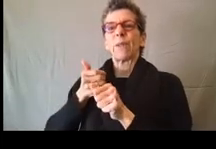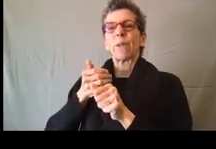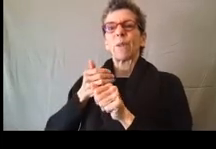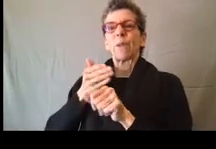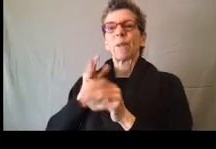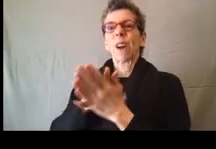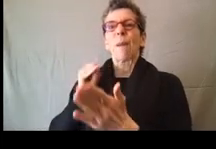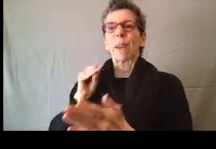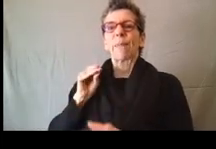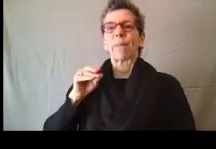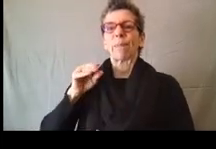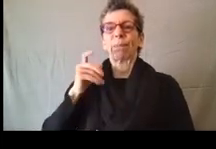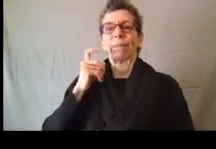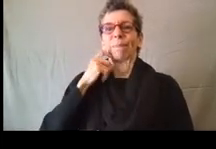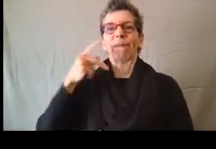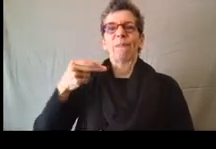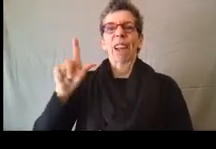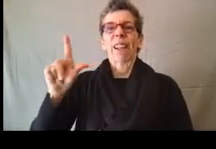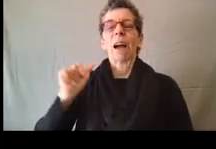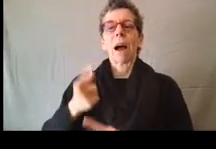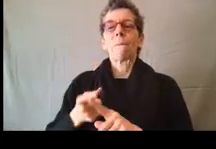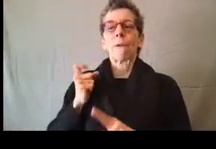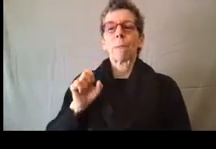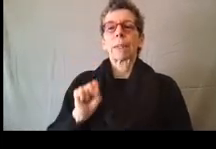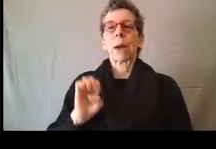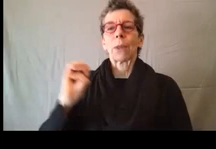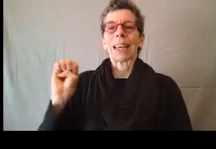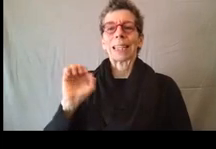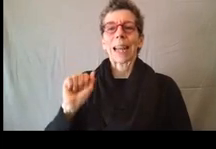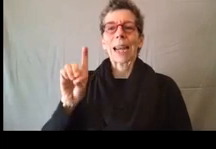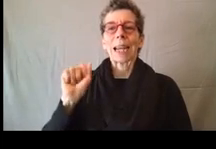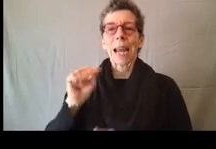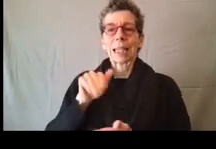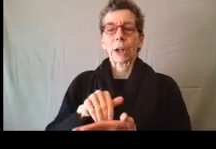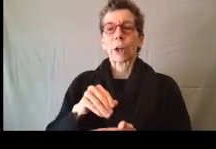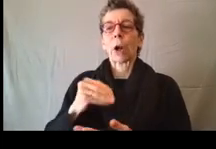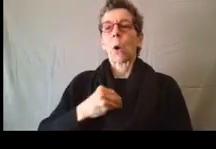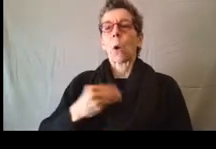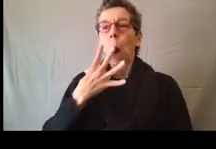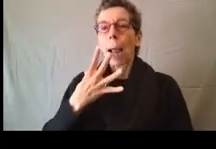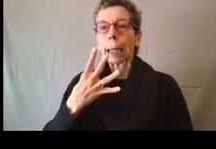Whaley. I am the director of the Southeast ADA Center. I am Caucasian, white middle aged